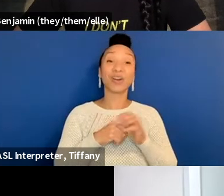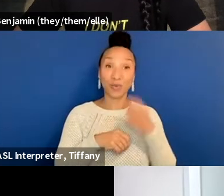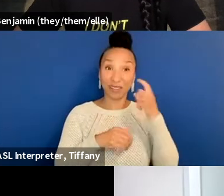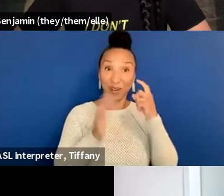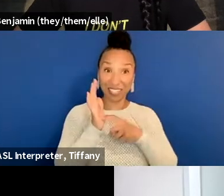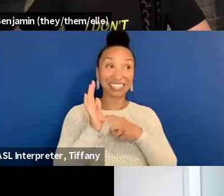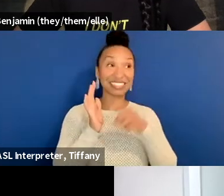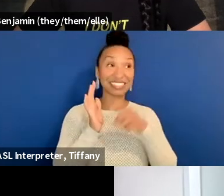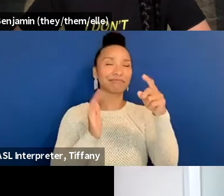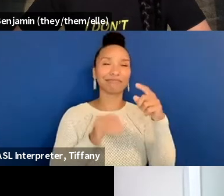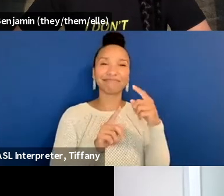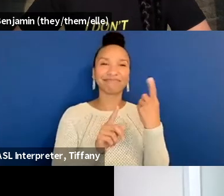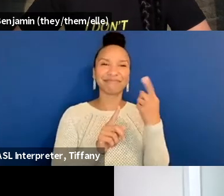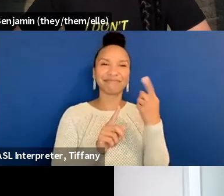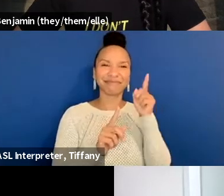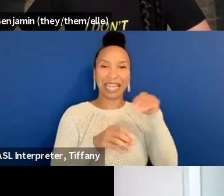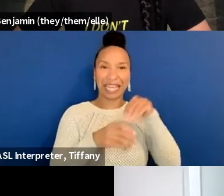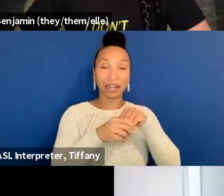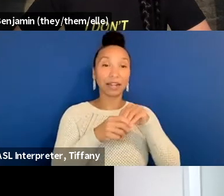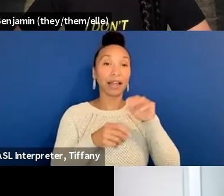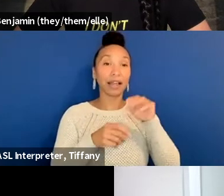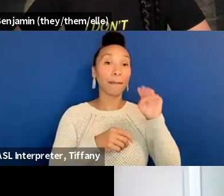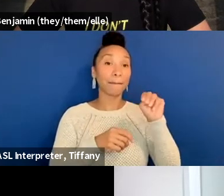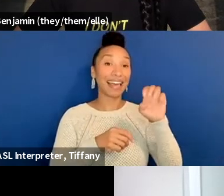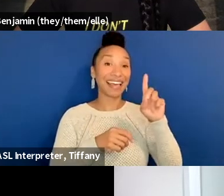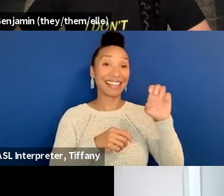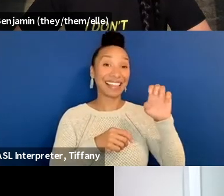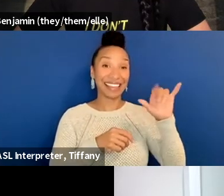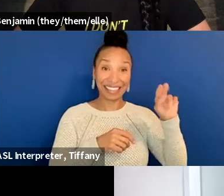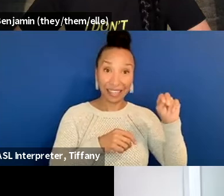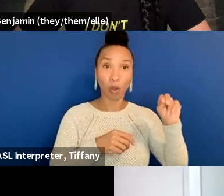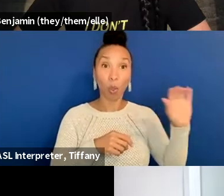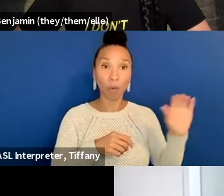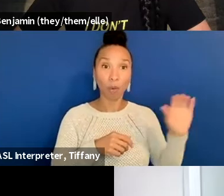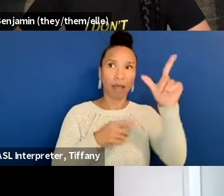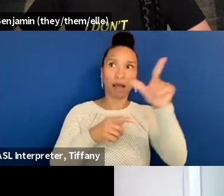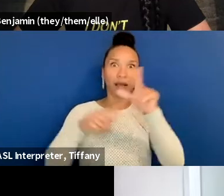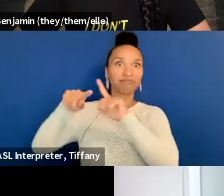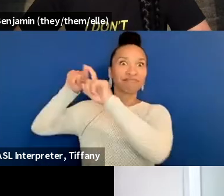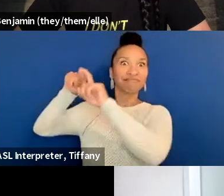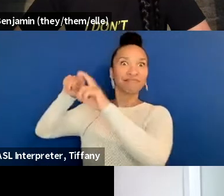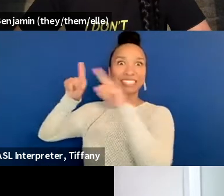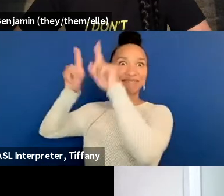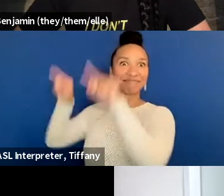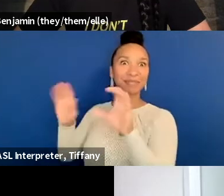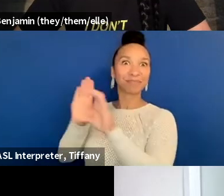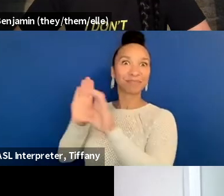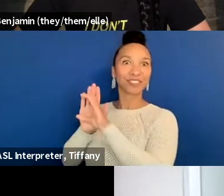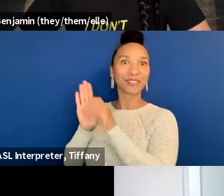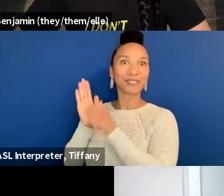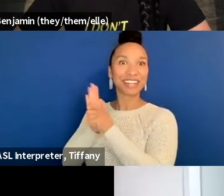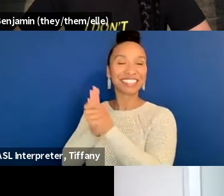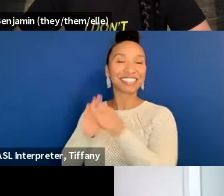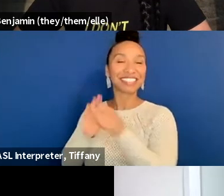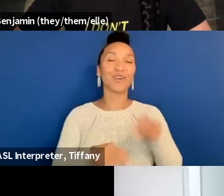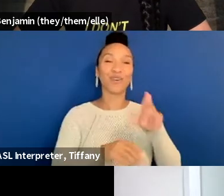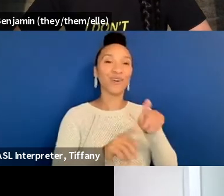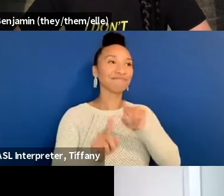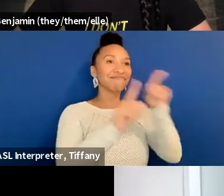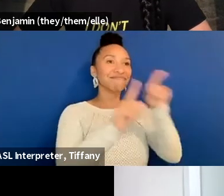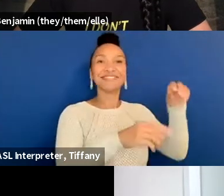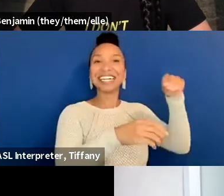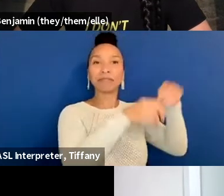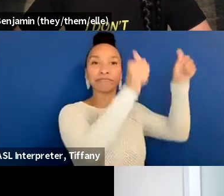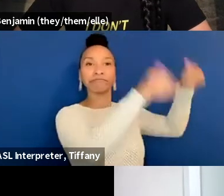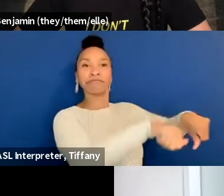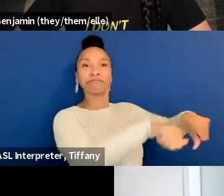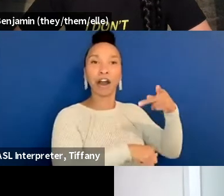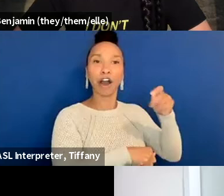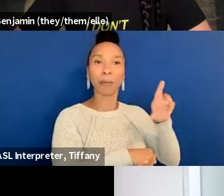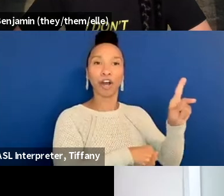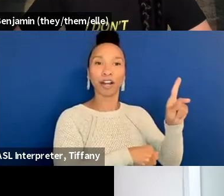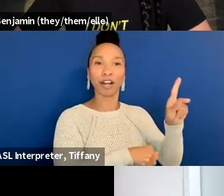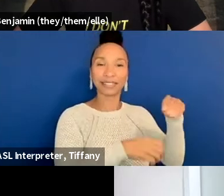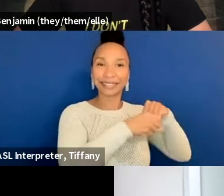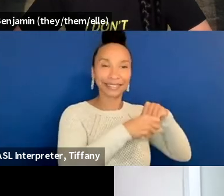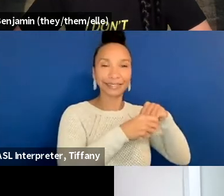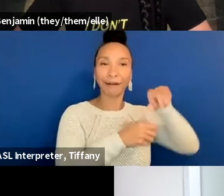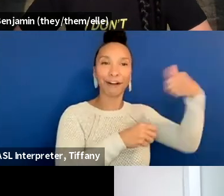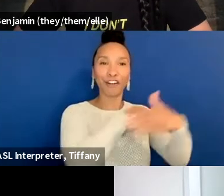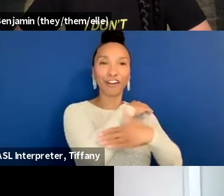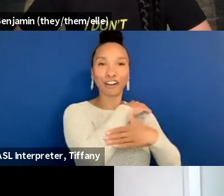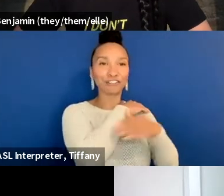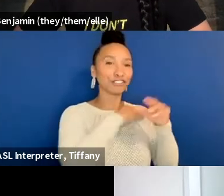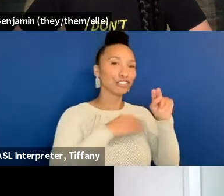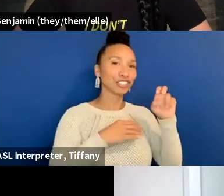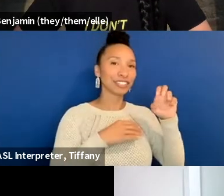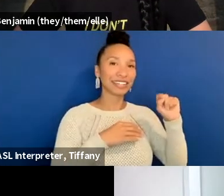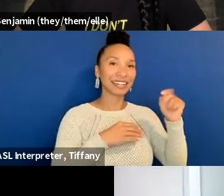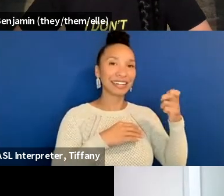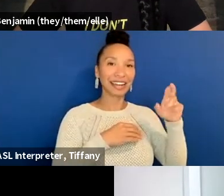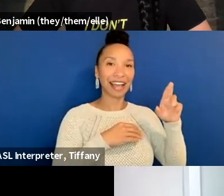Benjamin (they/them/elle): it's really incredible to me to know that we're in the company of all of these folks who have been touched by systems of family policing surveillance and and other kinds of regulation.